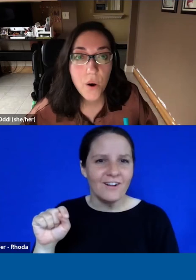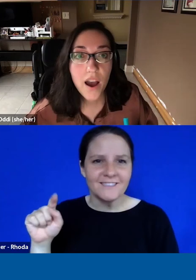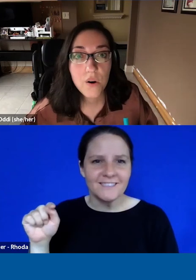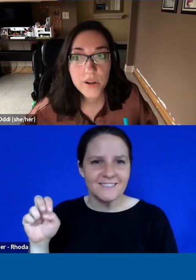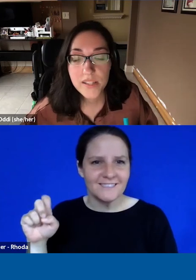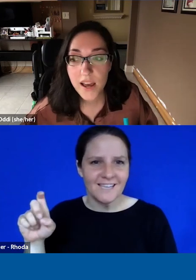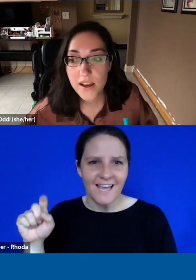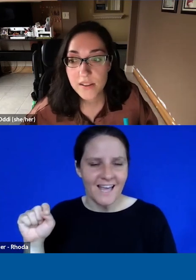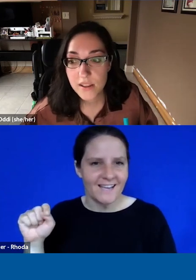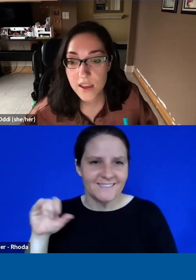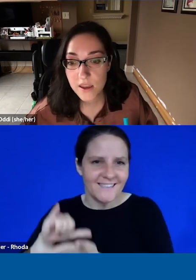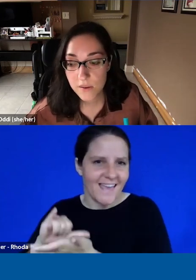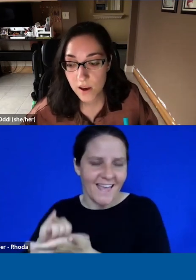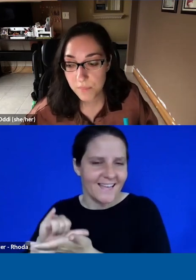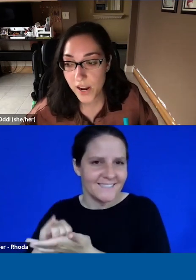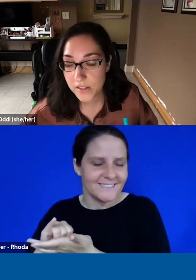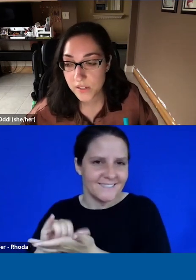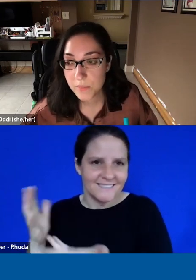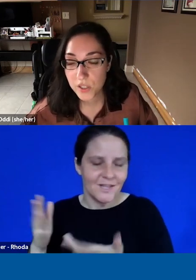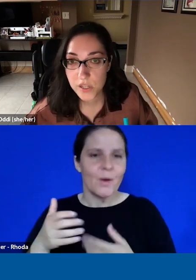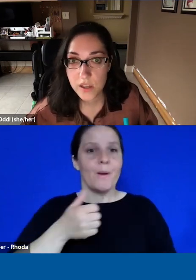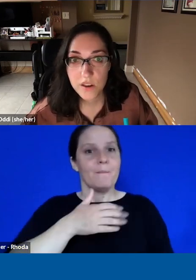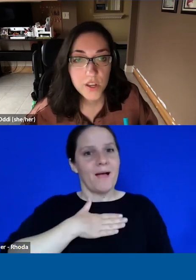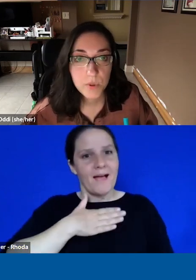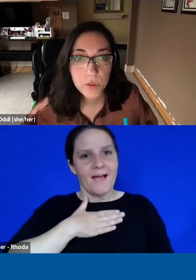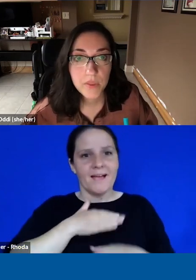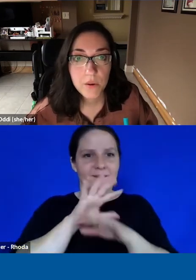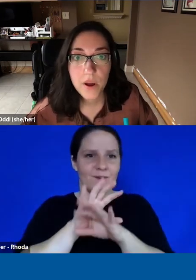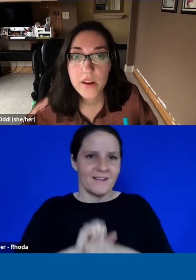so I always, as a practice, especially in a Facebook group that I run